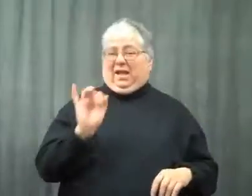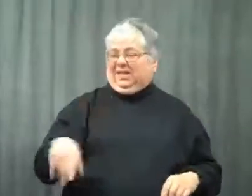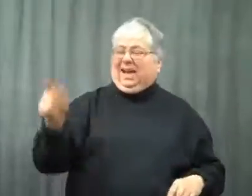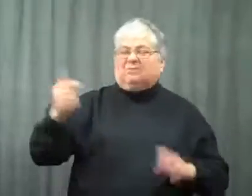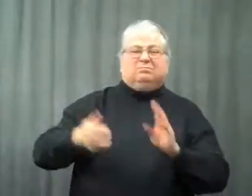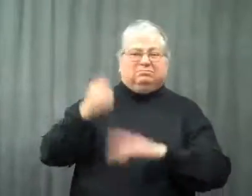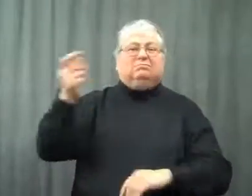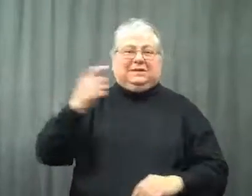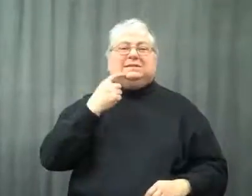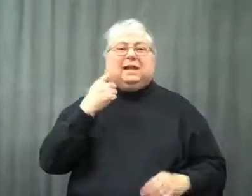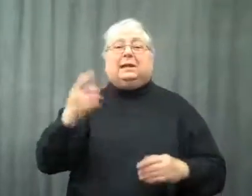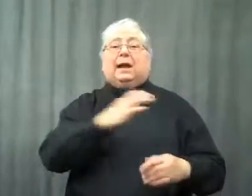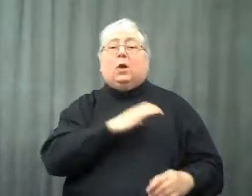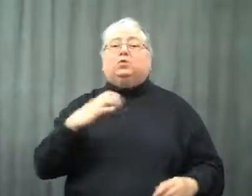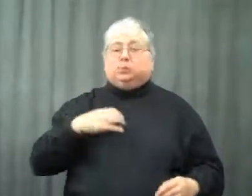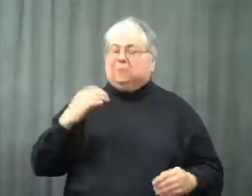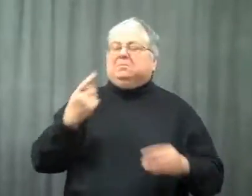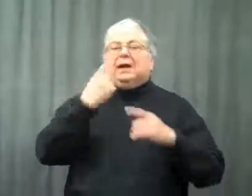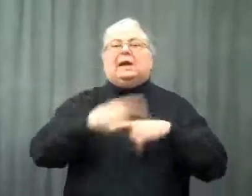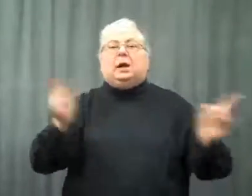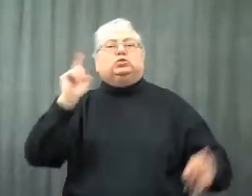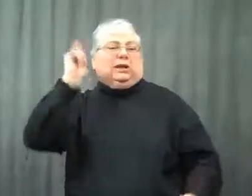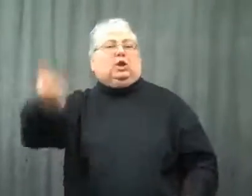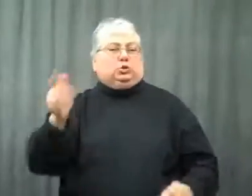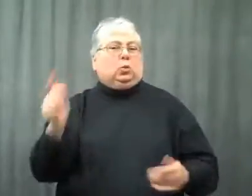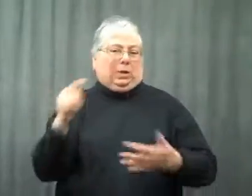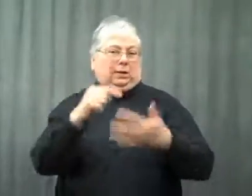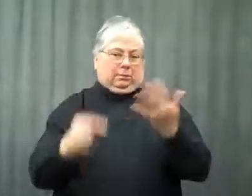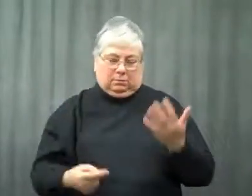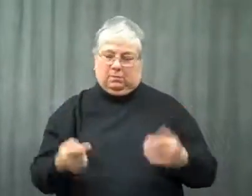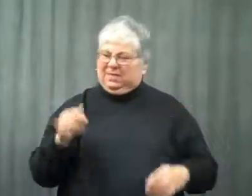The general said the council would make further announcements.